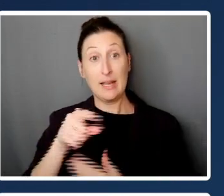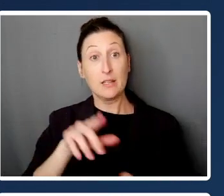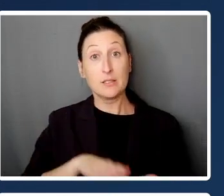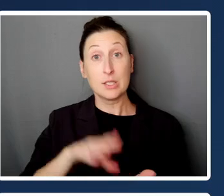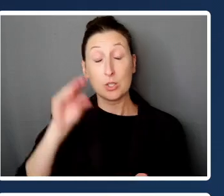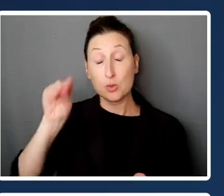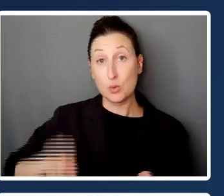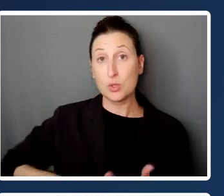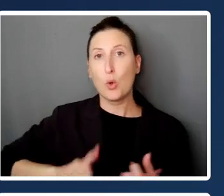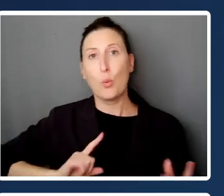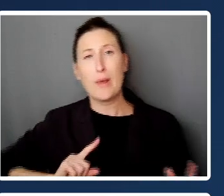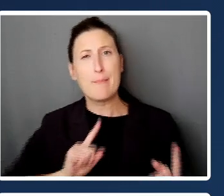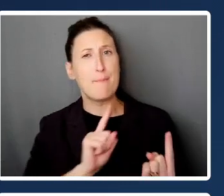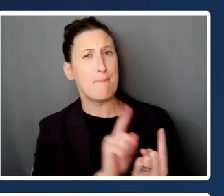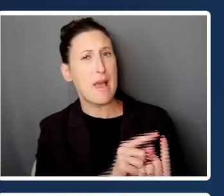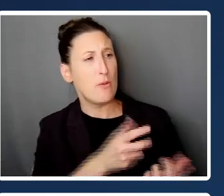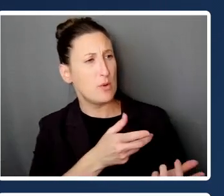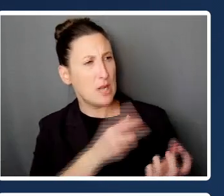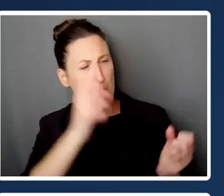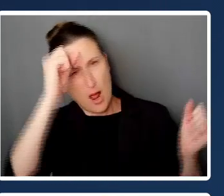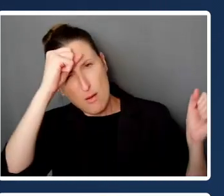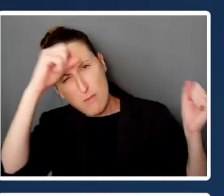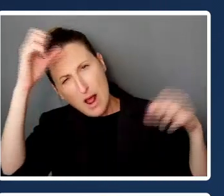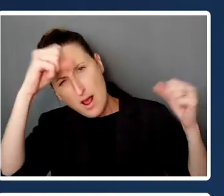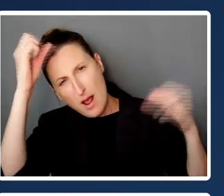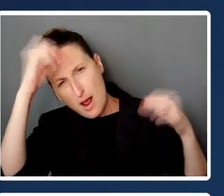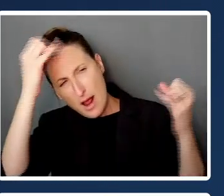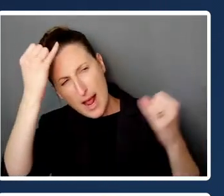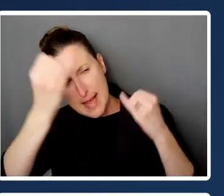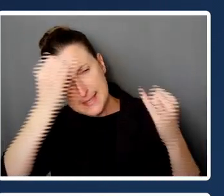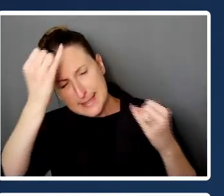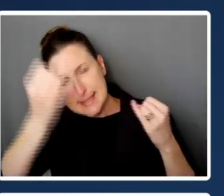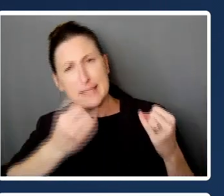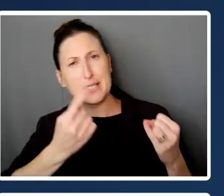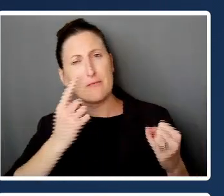and we did a lot of brainstorming about ideas that they could -- problems that